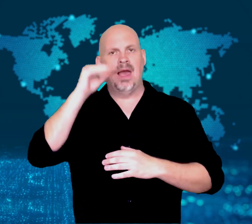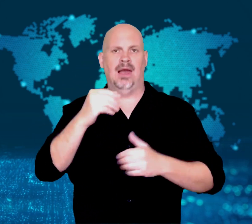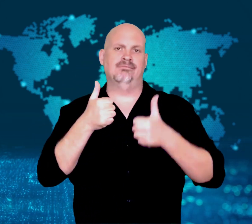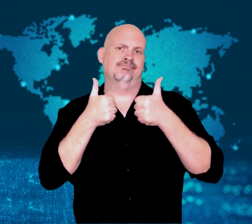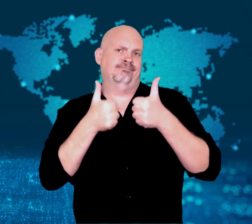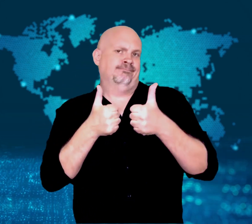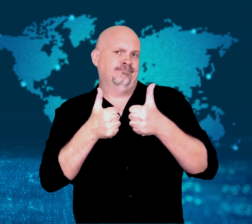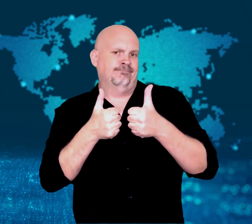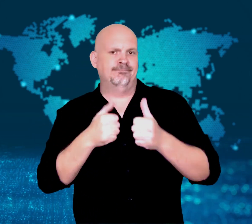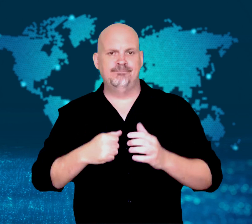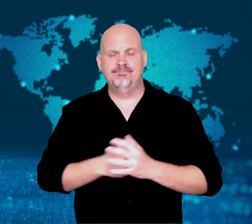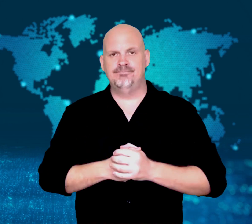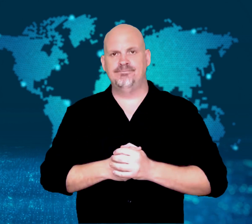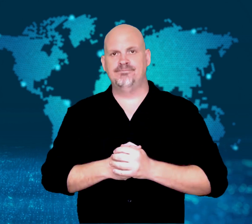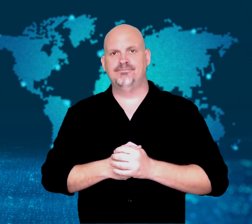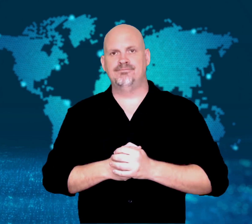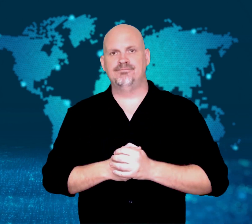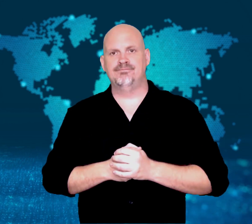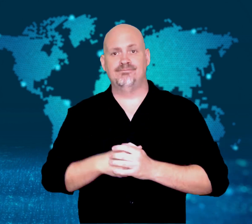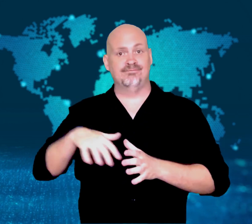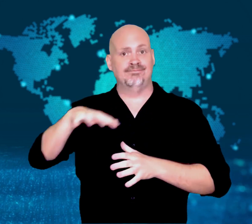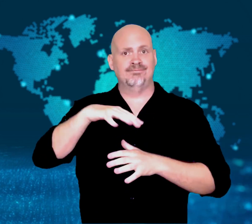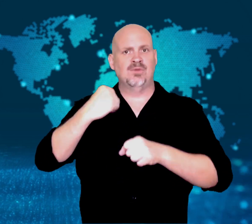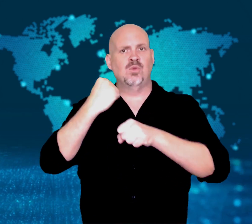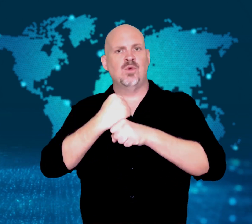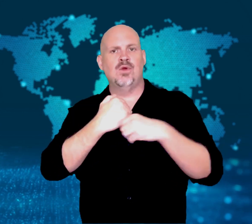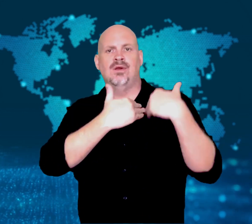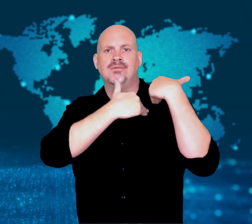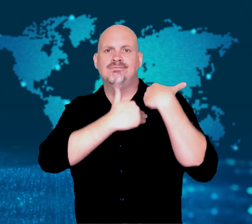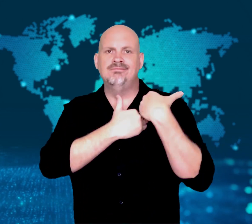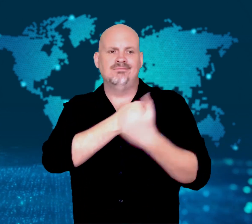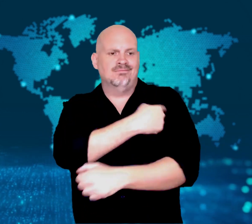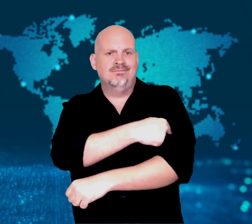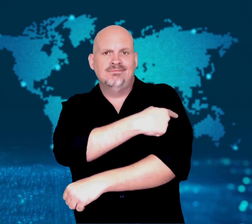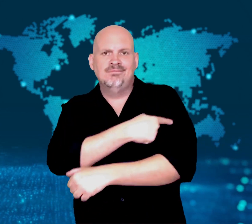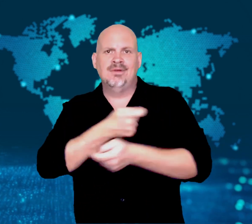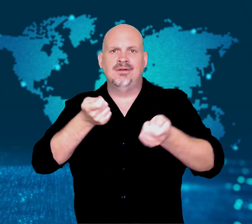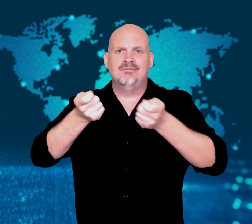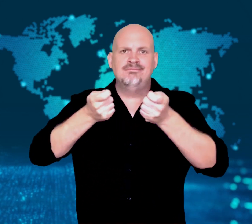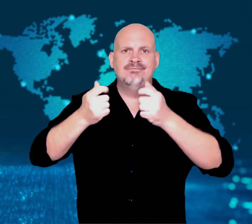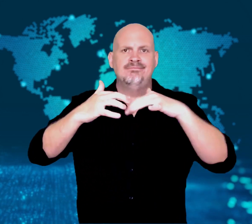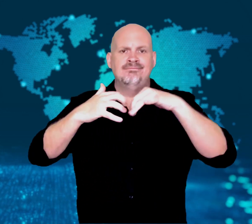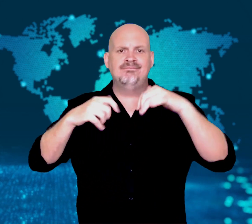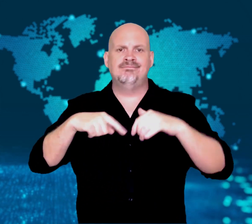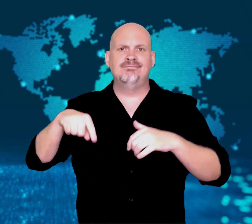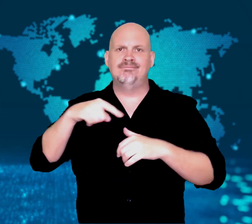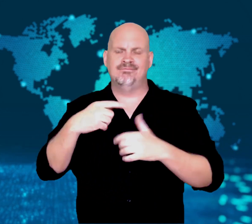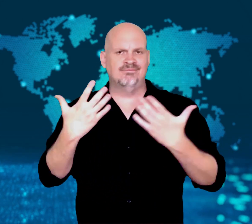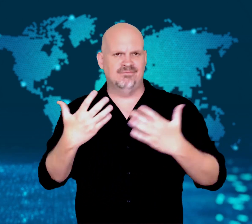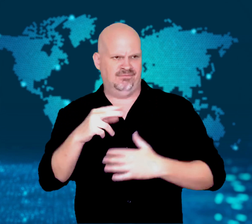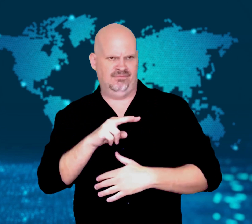The man is now stable.